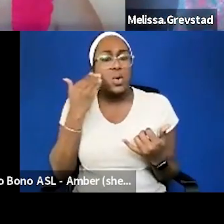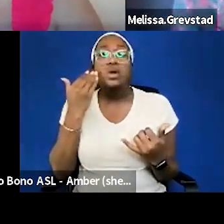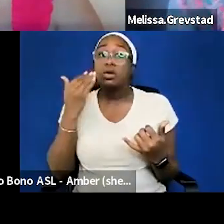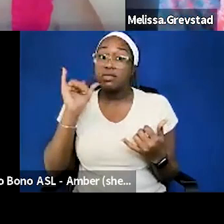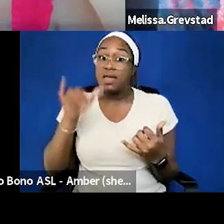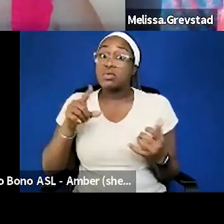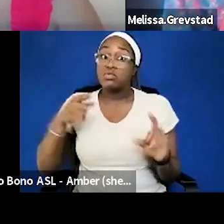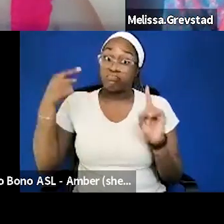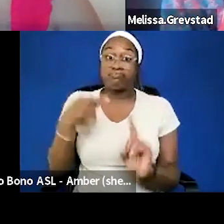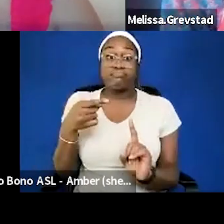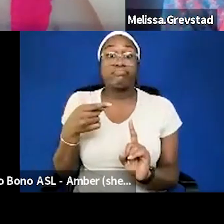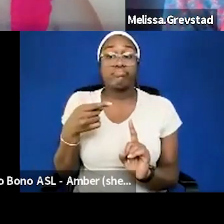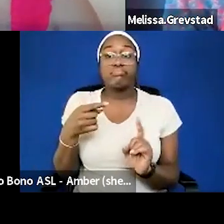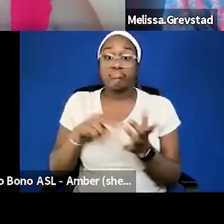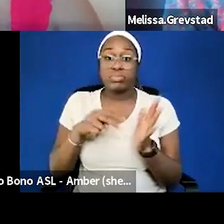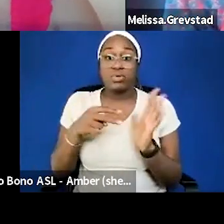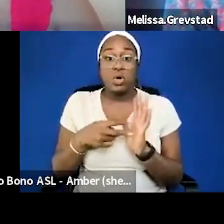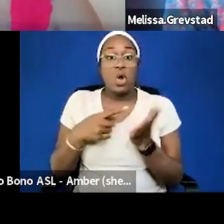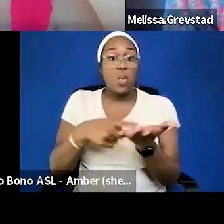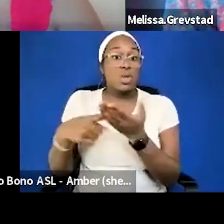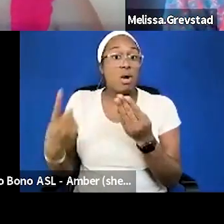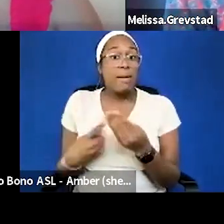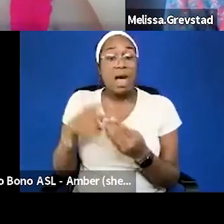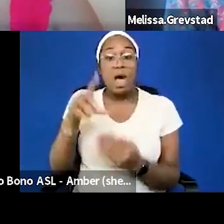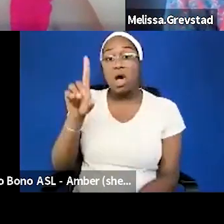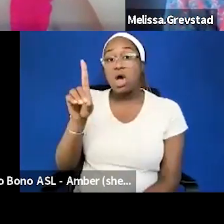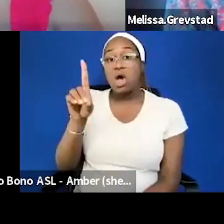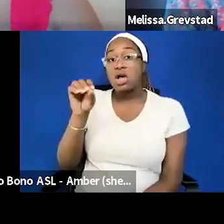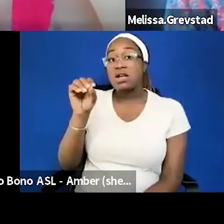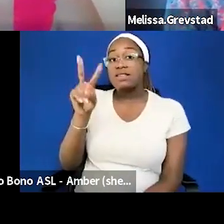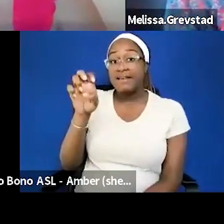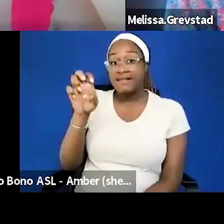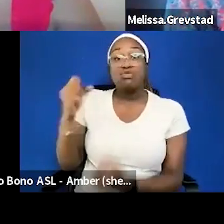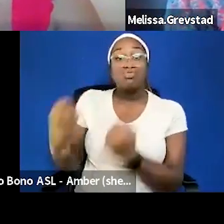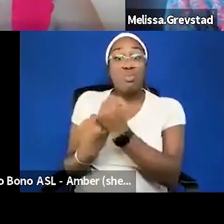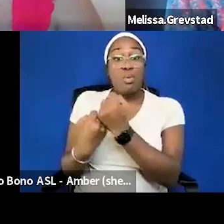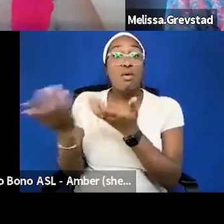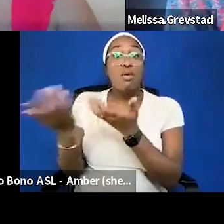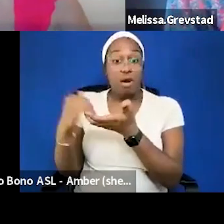it's very intentional that we talk about Dove as the support partners in this. They are actively supporting us.